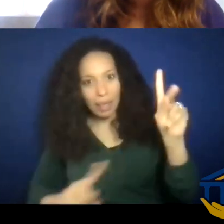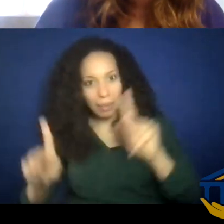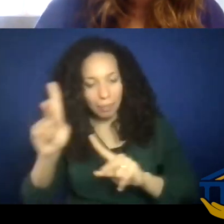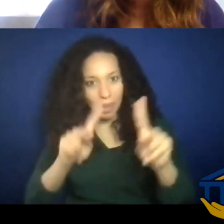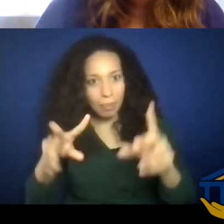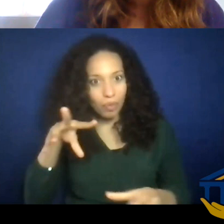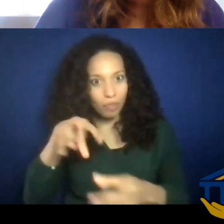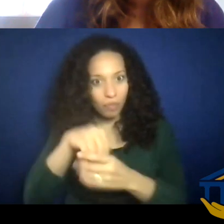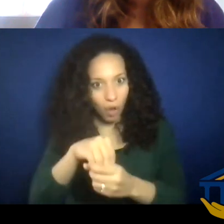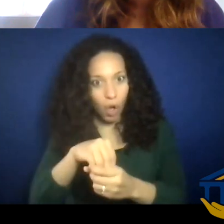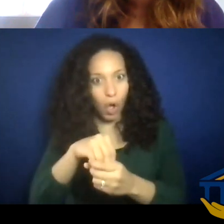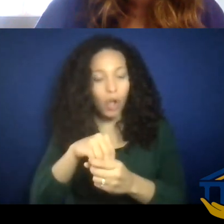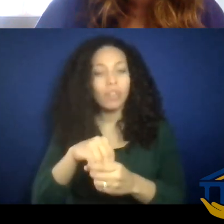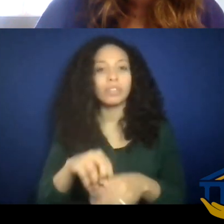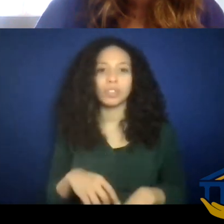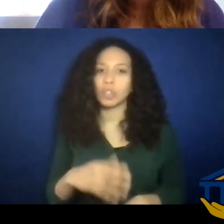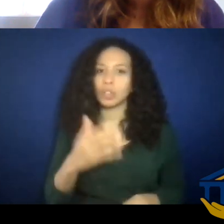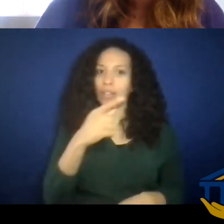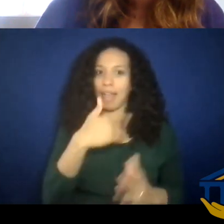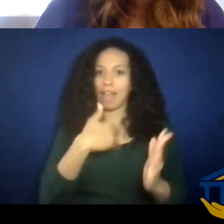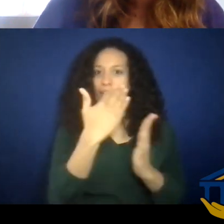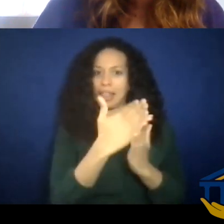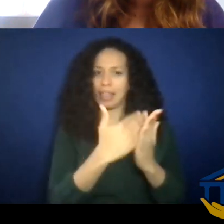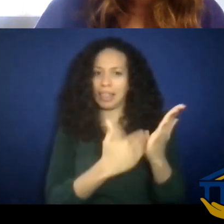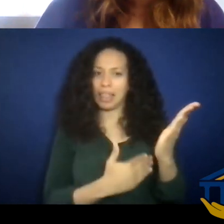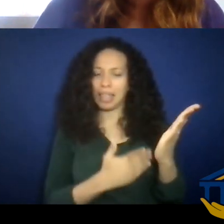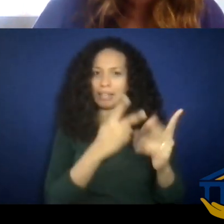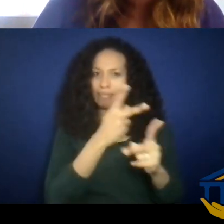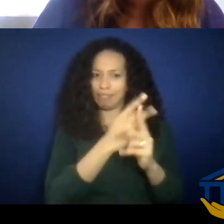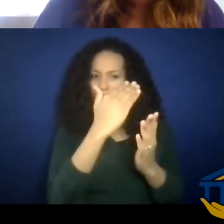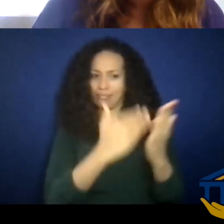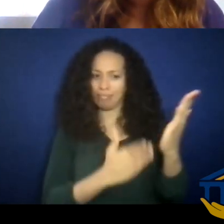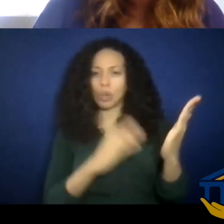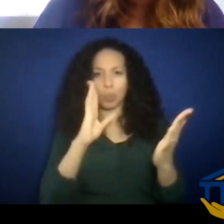for parents and makes it really helpful. Preparation sheets for your meeting.